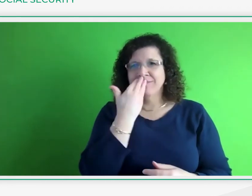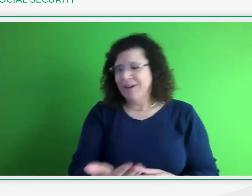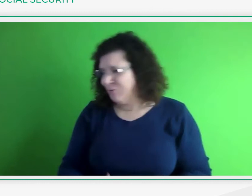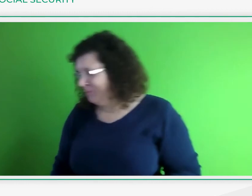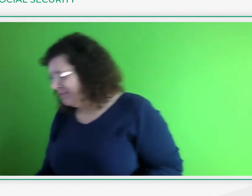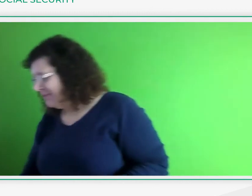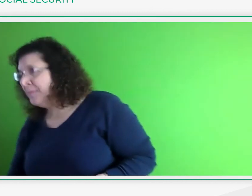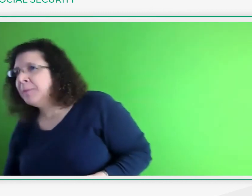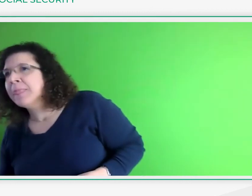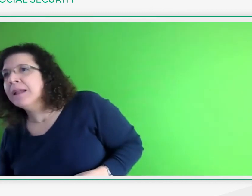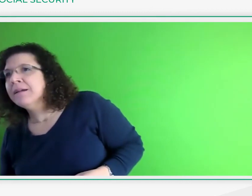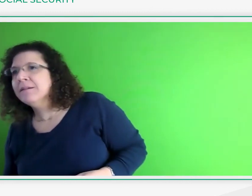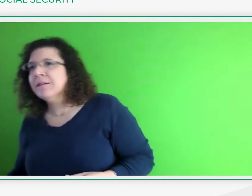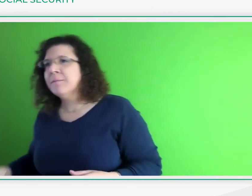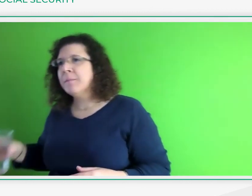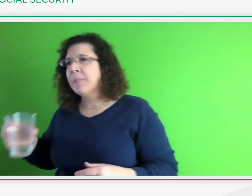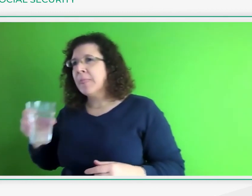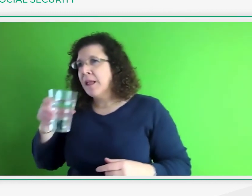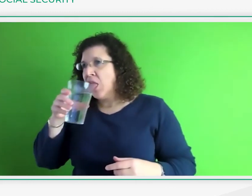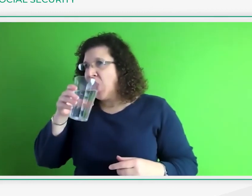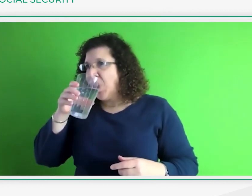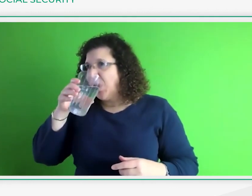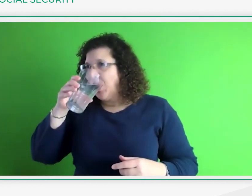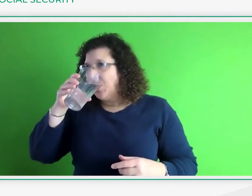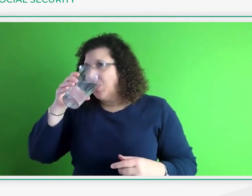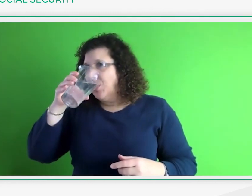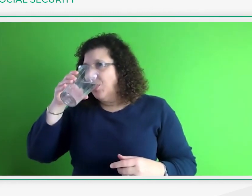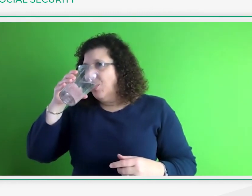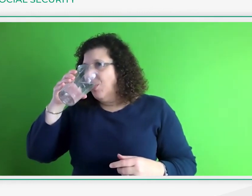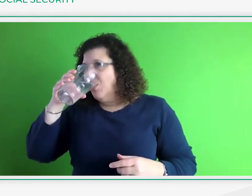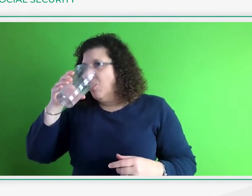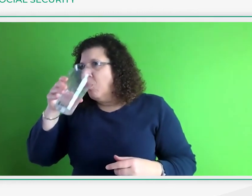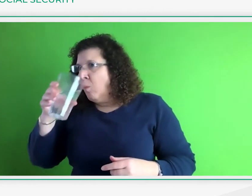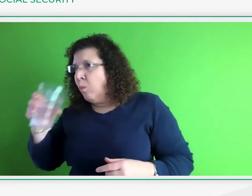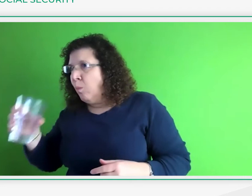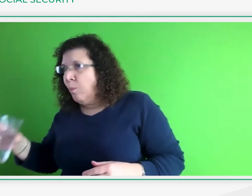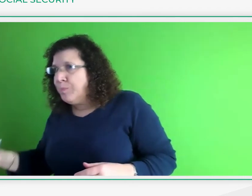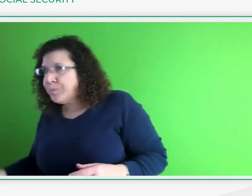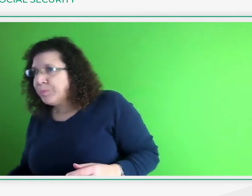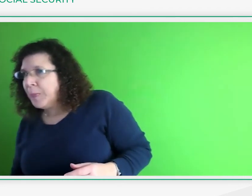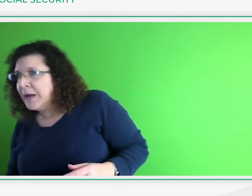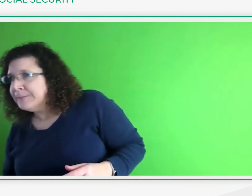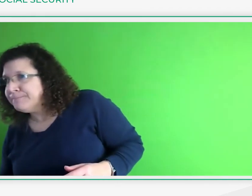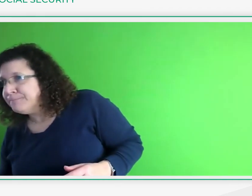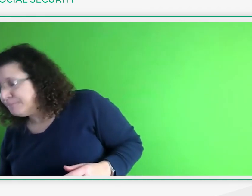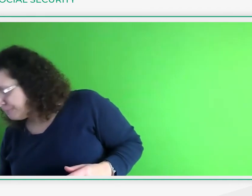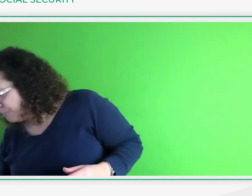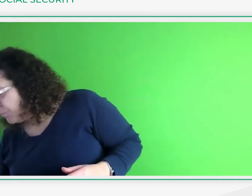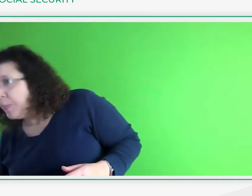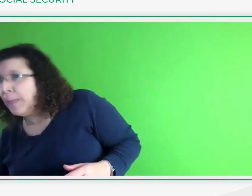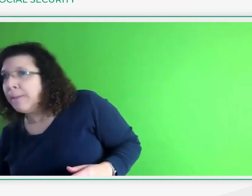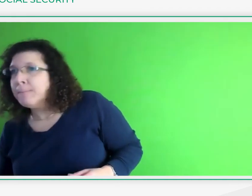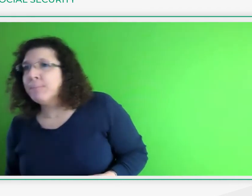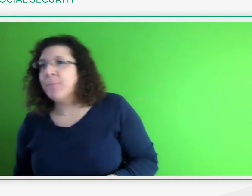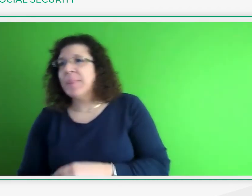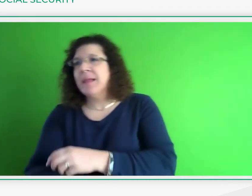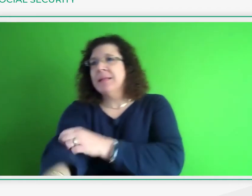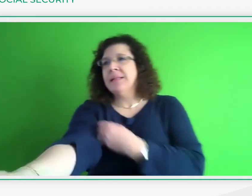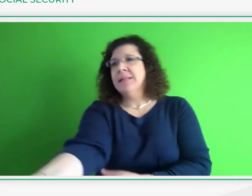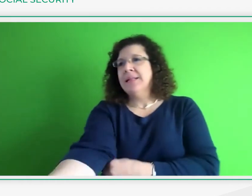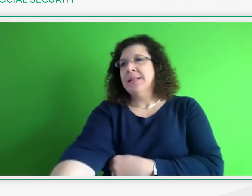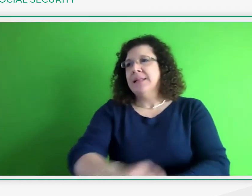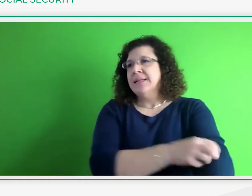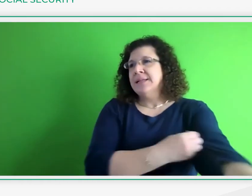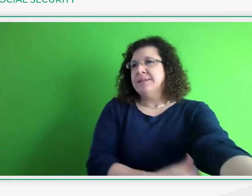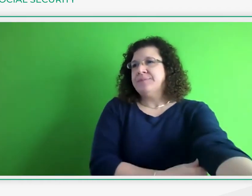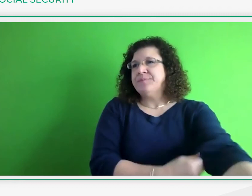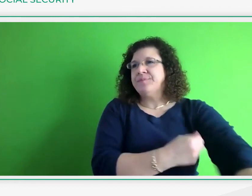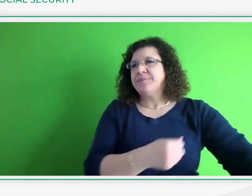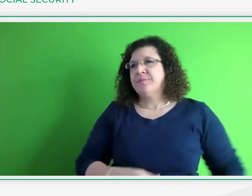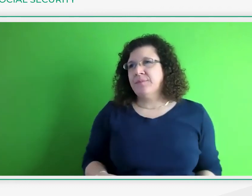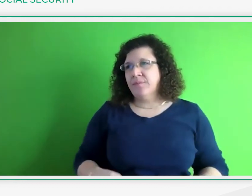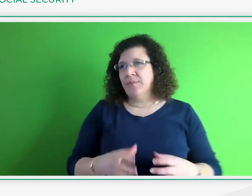I'm going to take a drink of water.